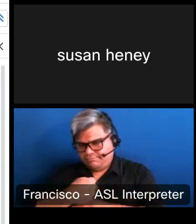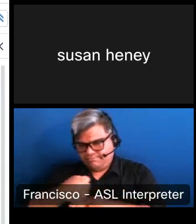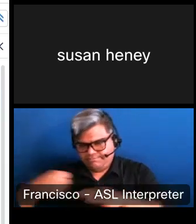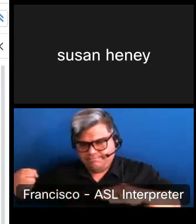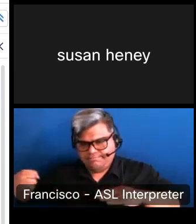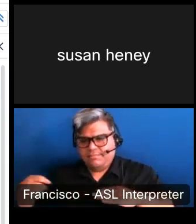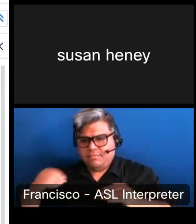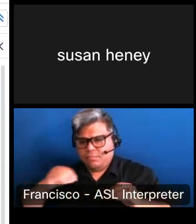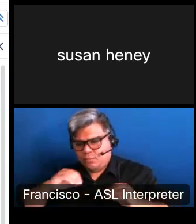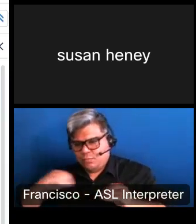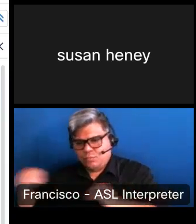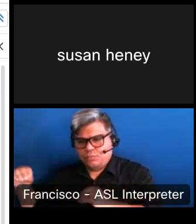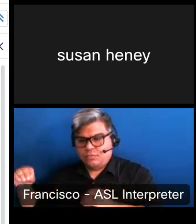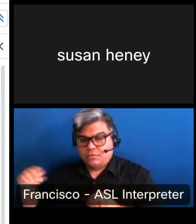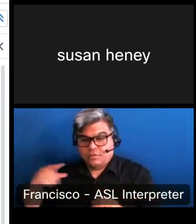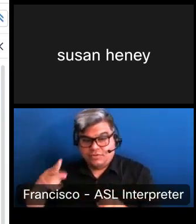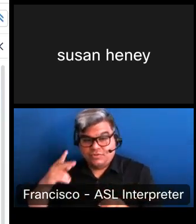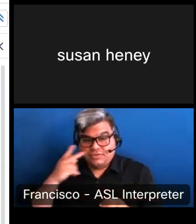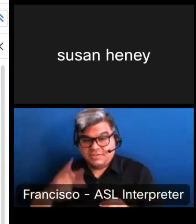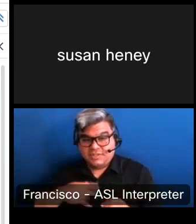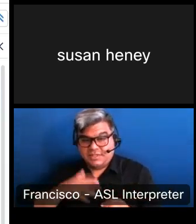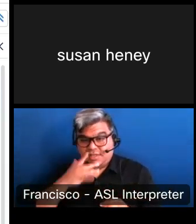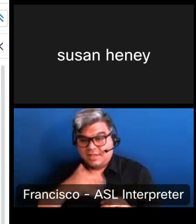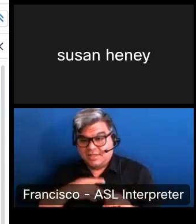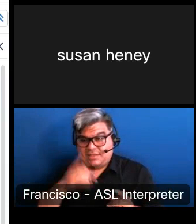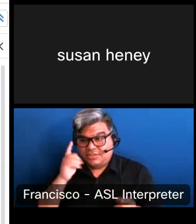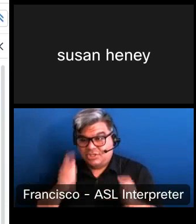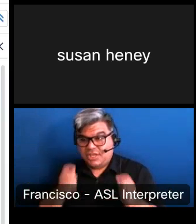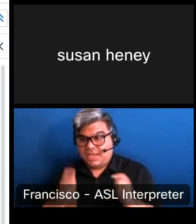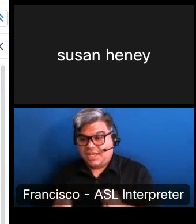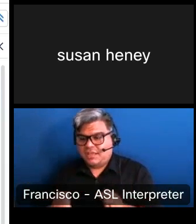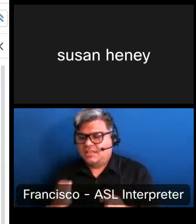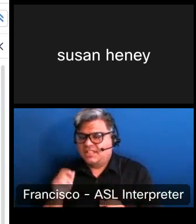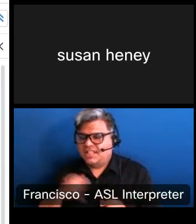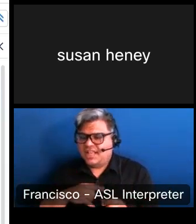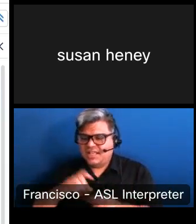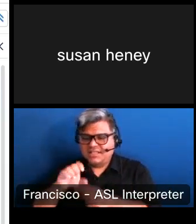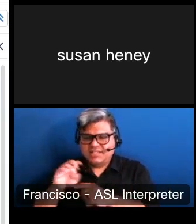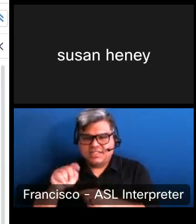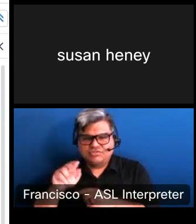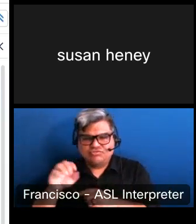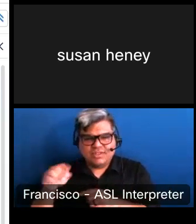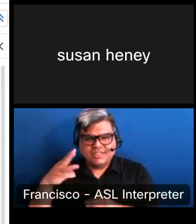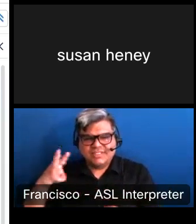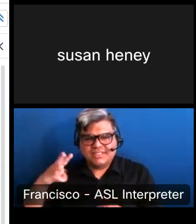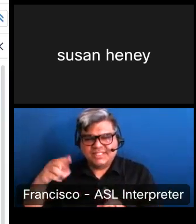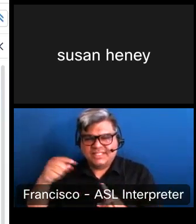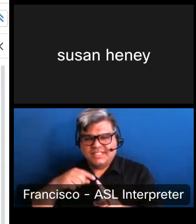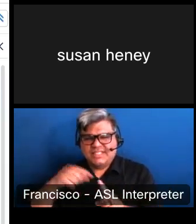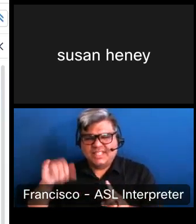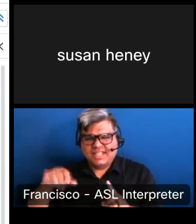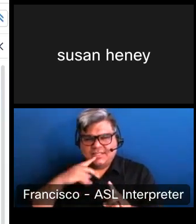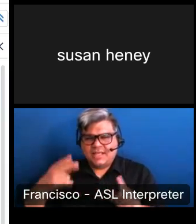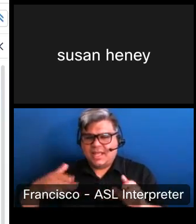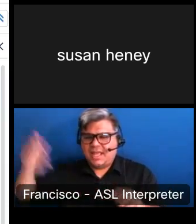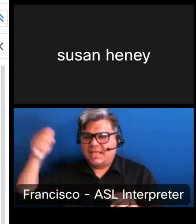And see how the colors changed? And again, that census tract 16 is the highest is the census tract